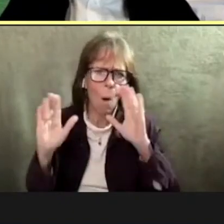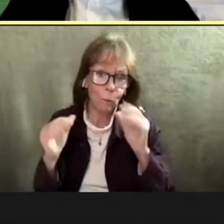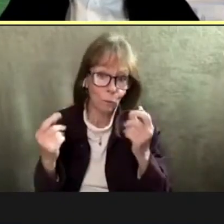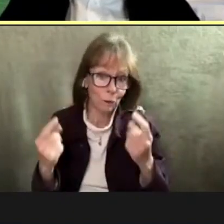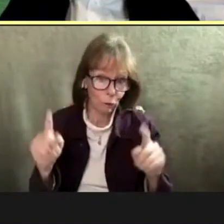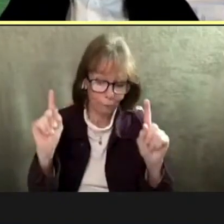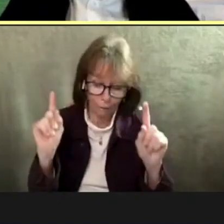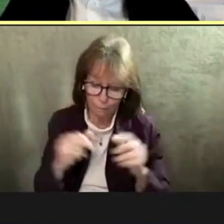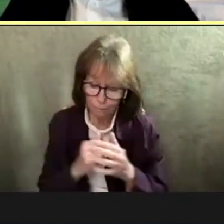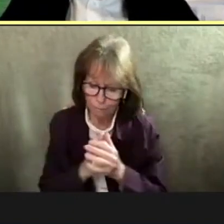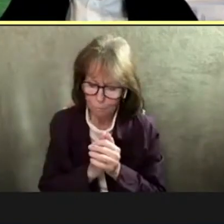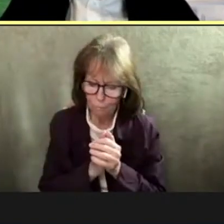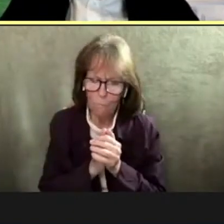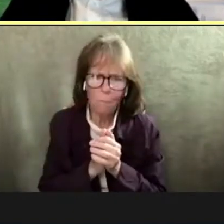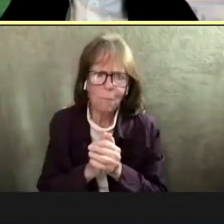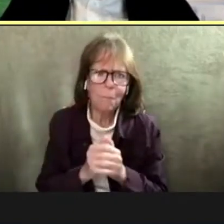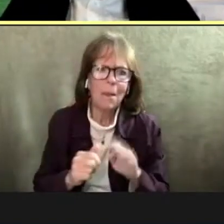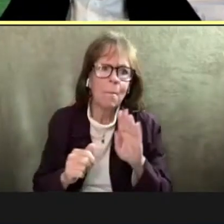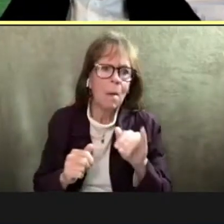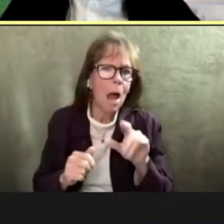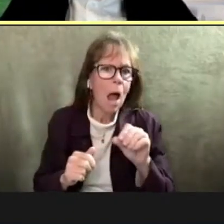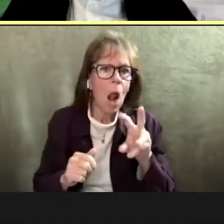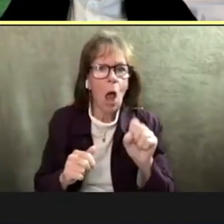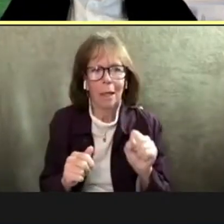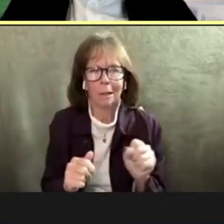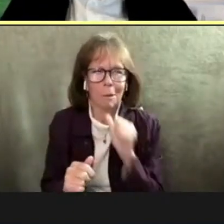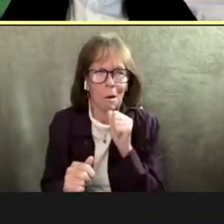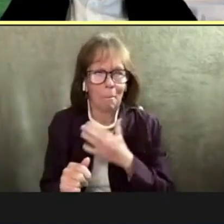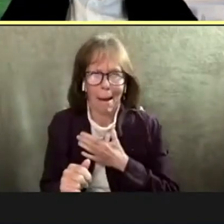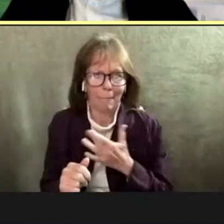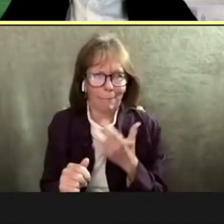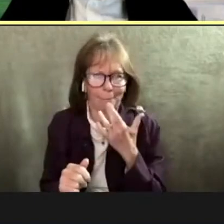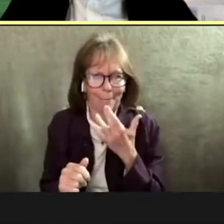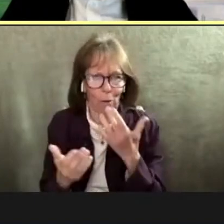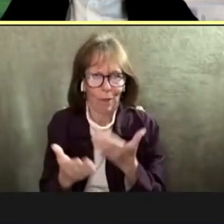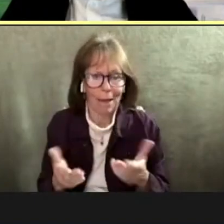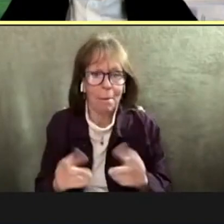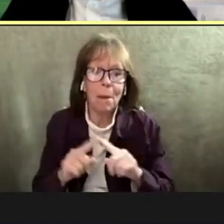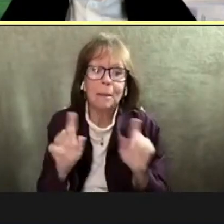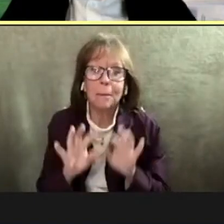Bylaws are not my favorite thing, as people know, but they are extremely important.